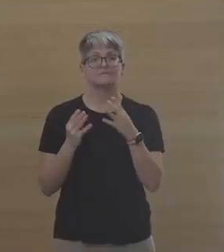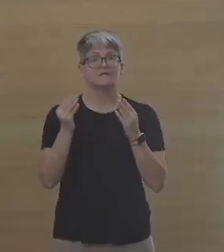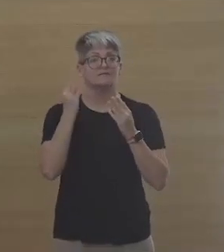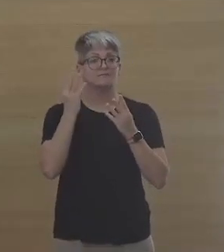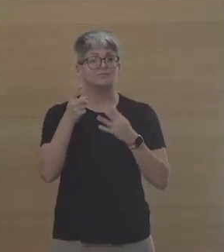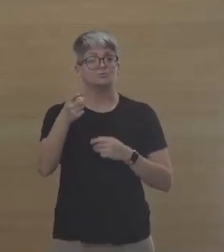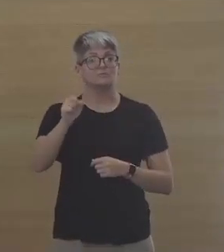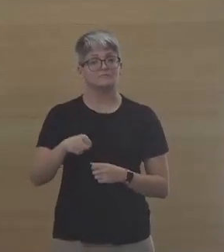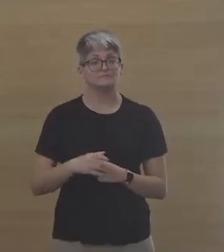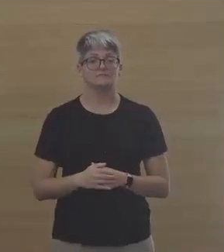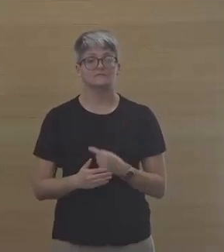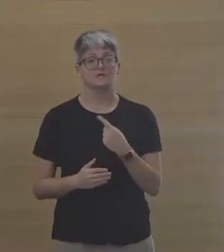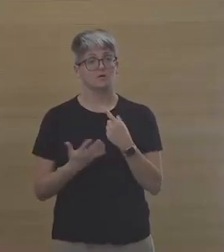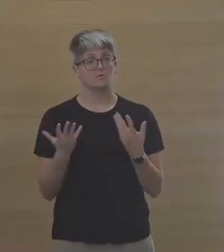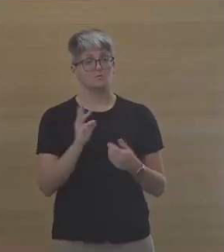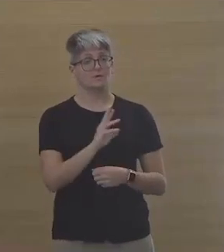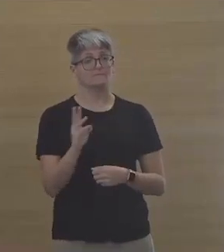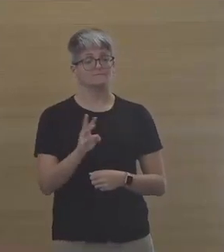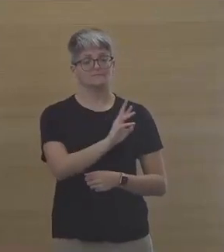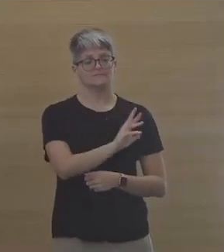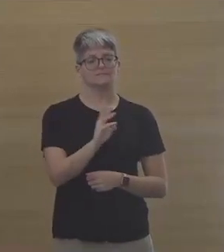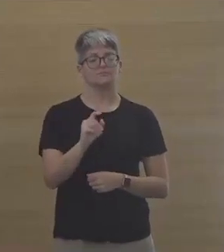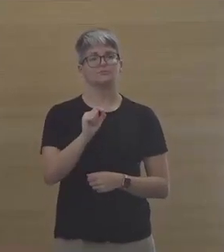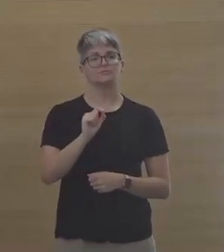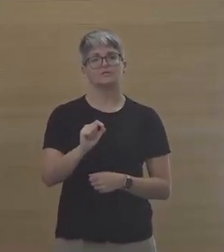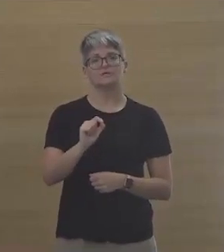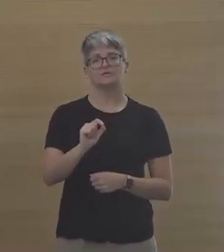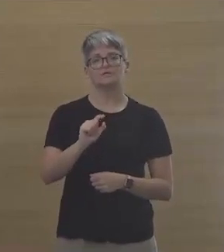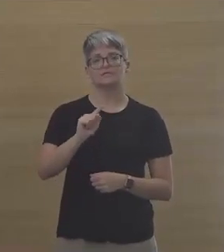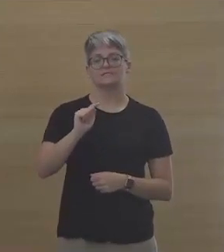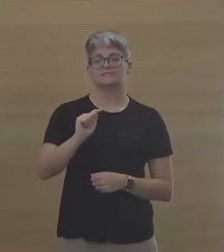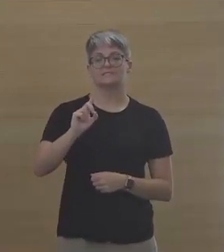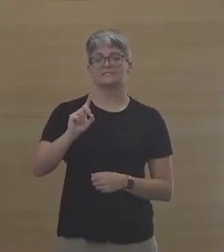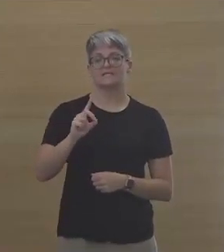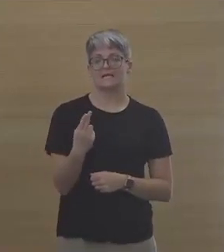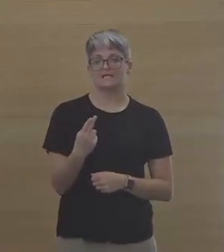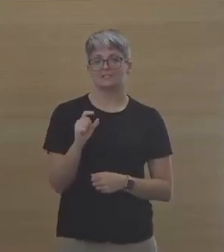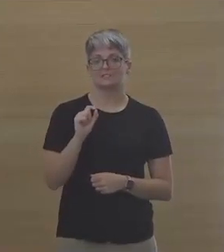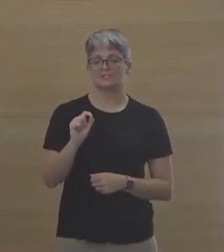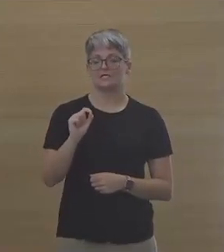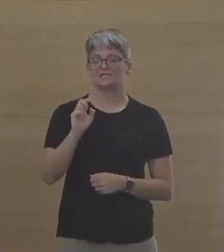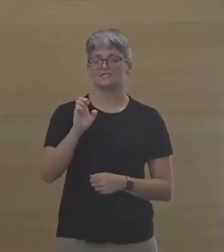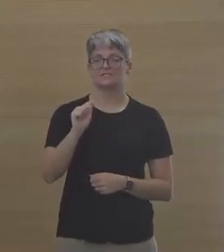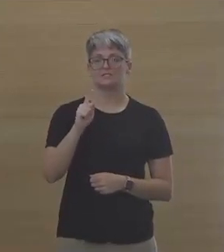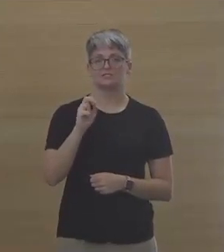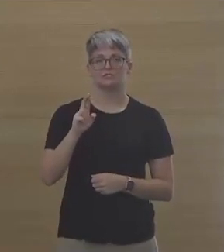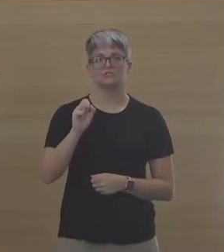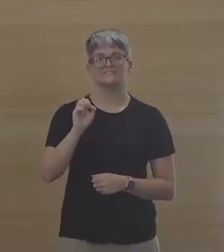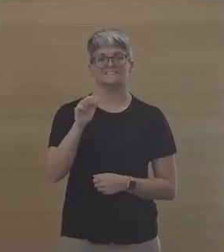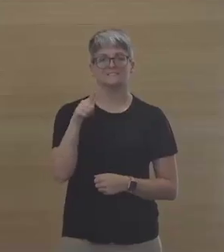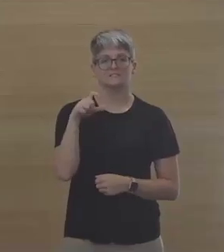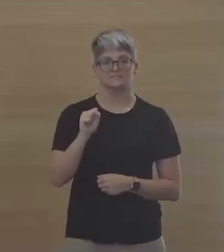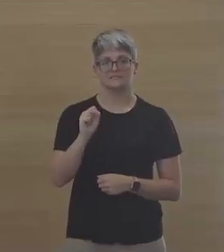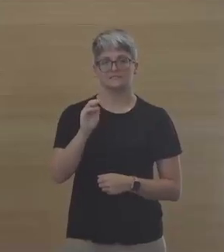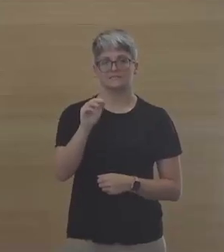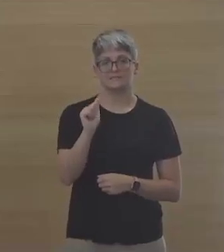The website is www.tdh.eastersealsma.org